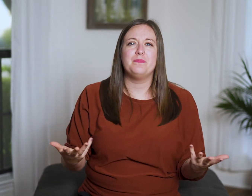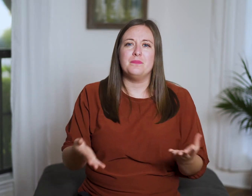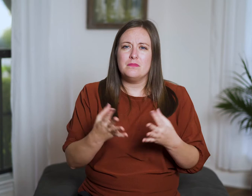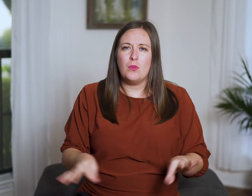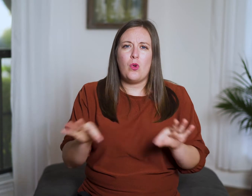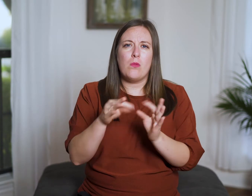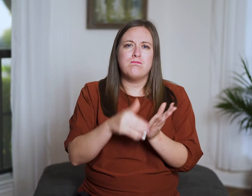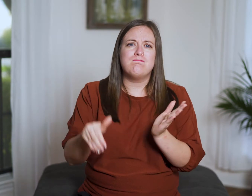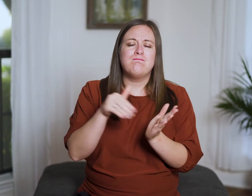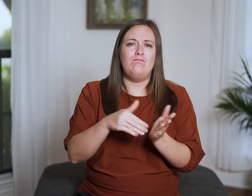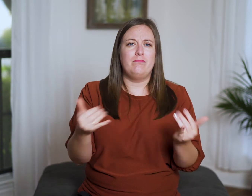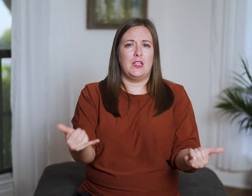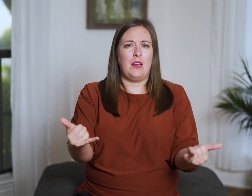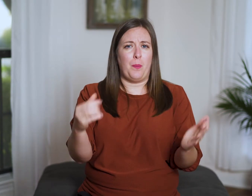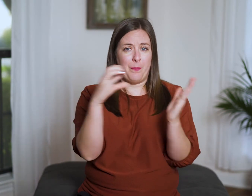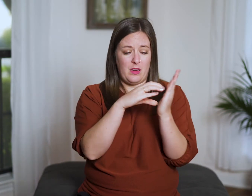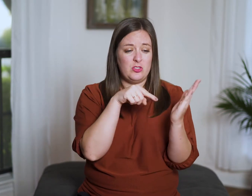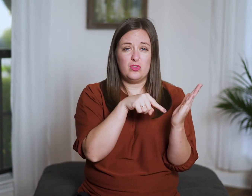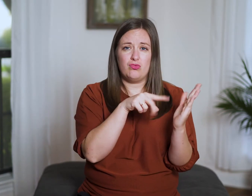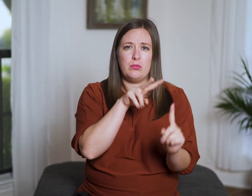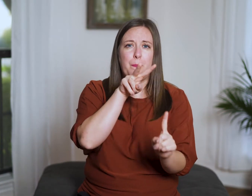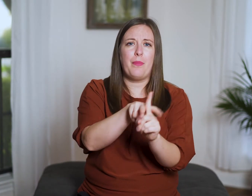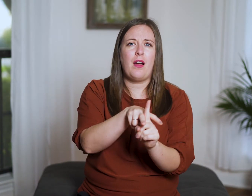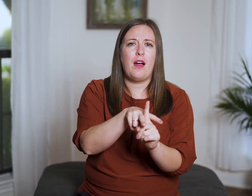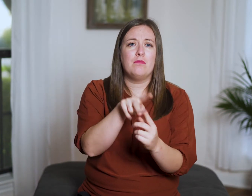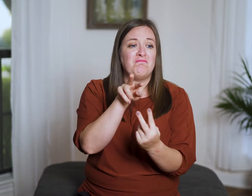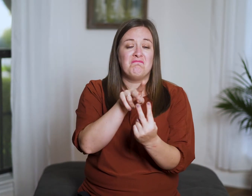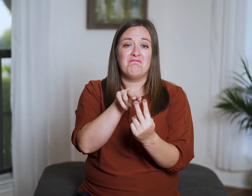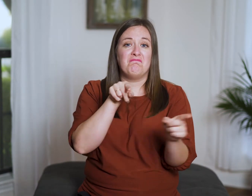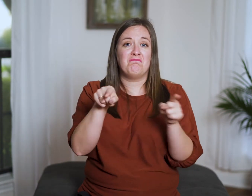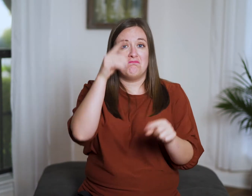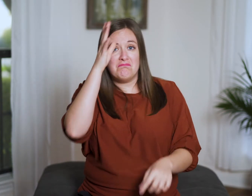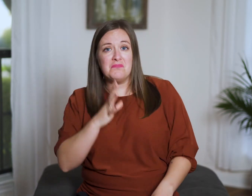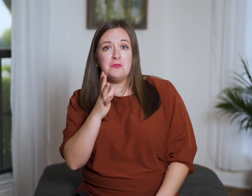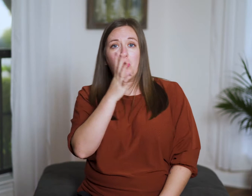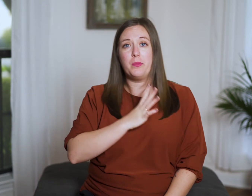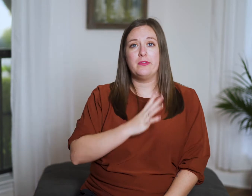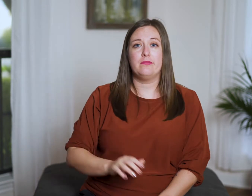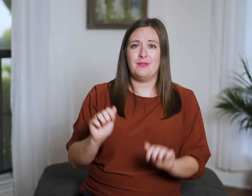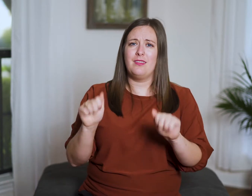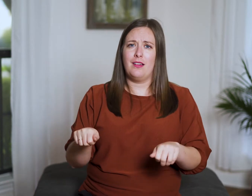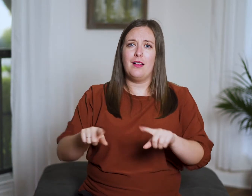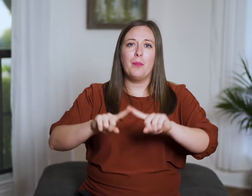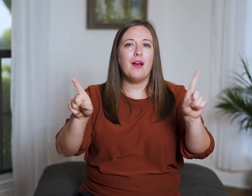And it bears repeating: this passage can be applied to either gender,